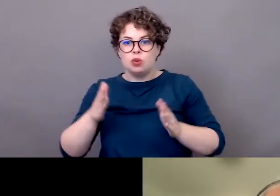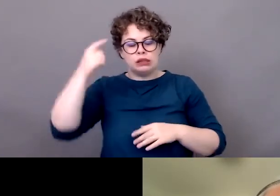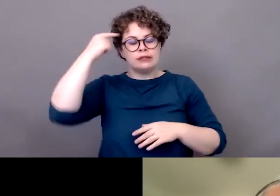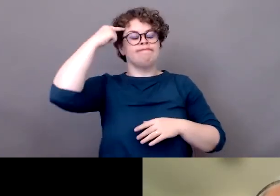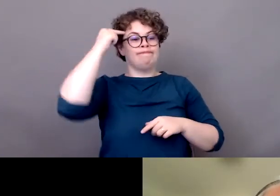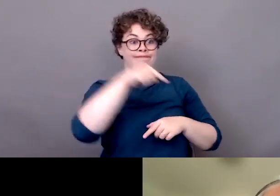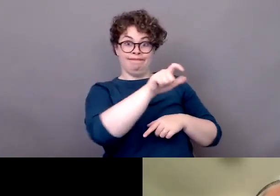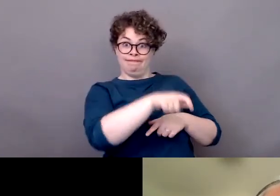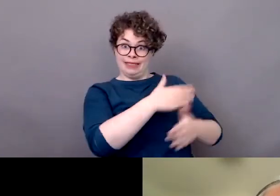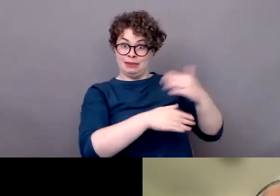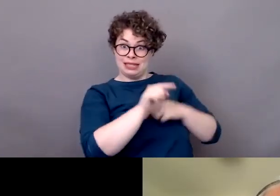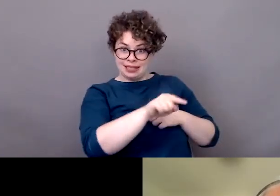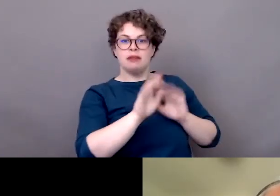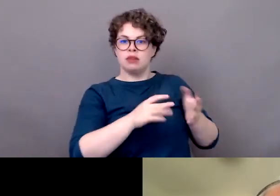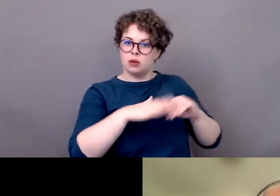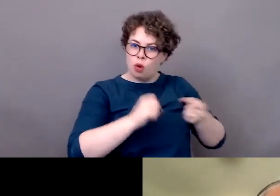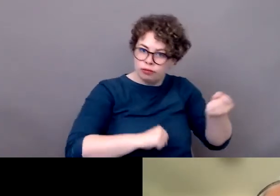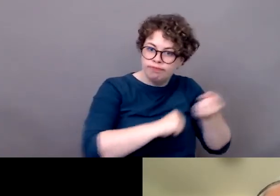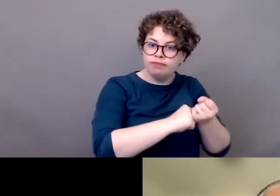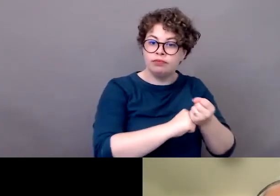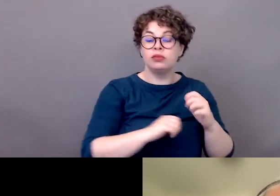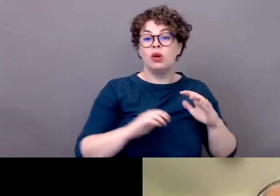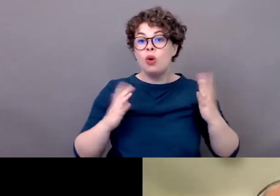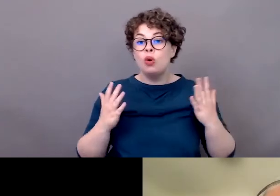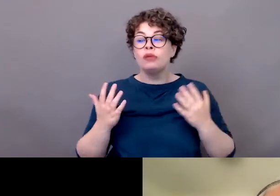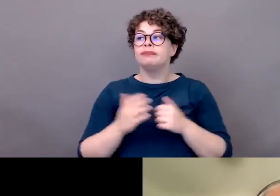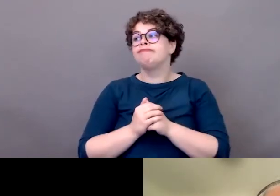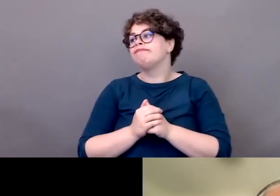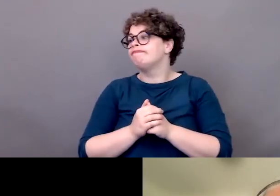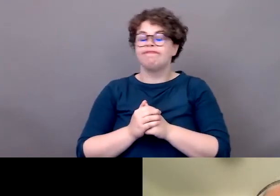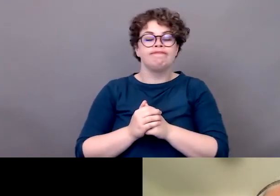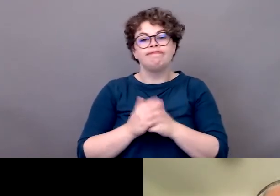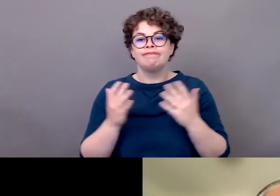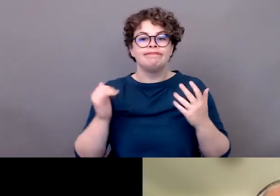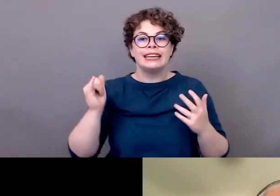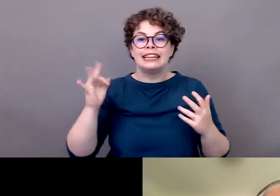You might need to, for example, and working for example in evacuation centres, you might